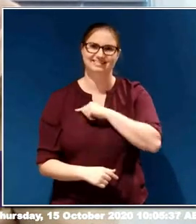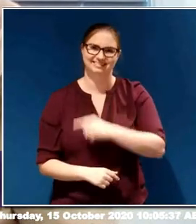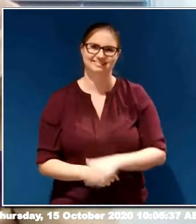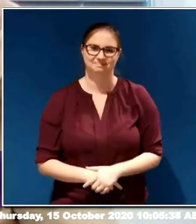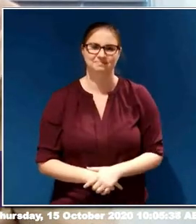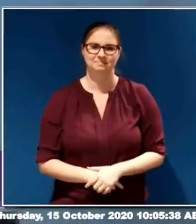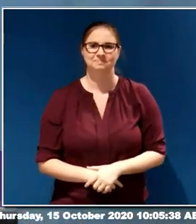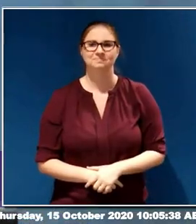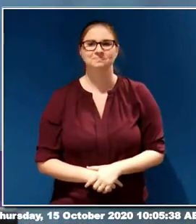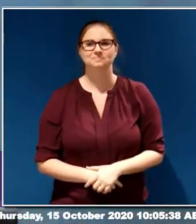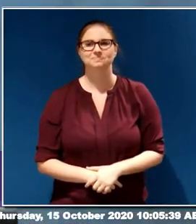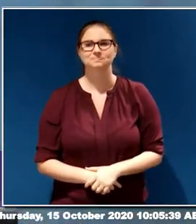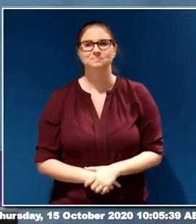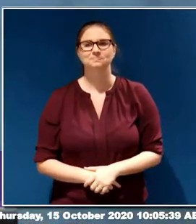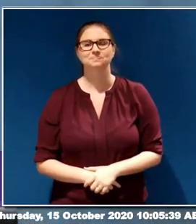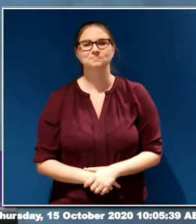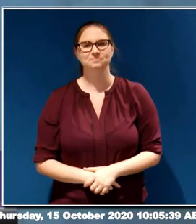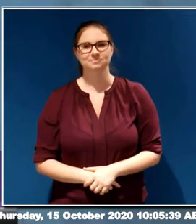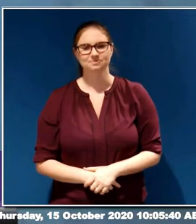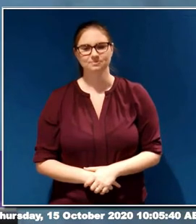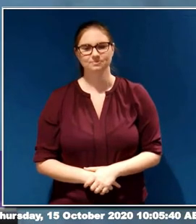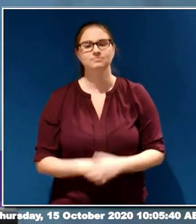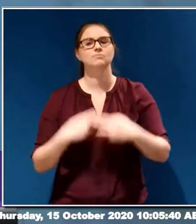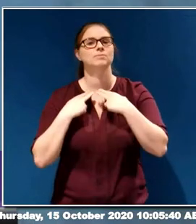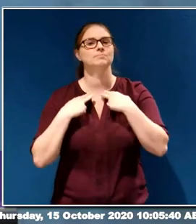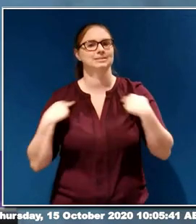Tell us about Jack. What was he like as a kid?